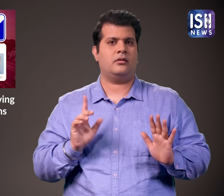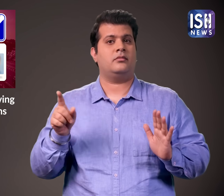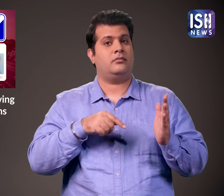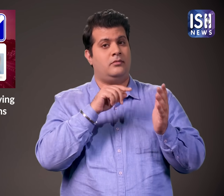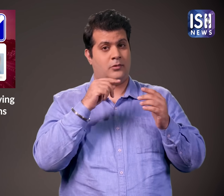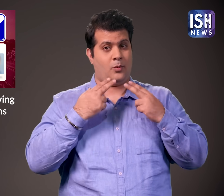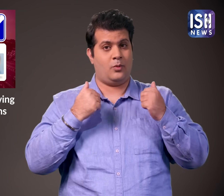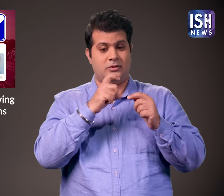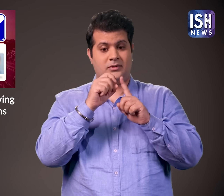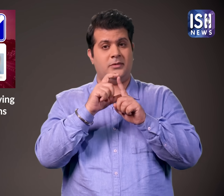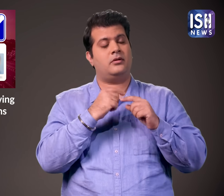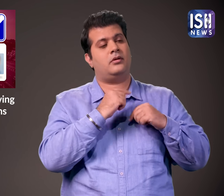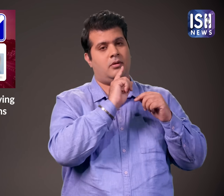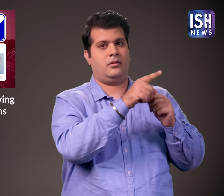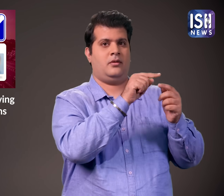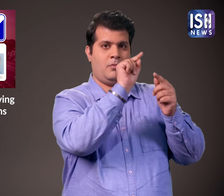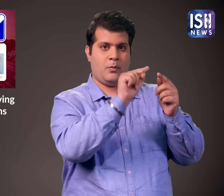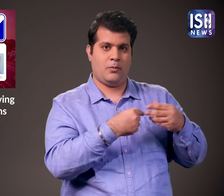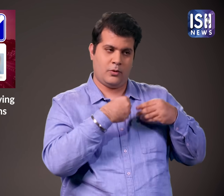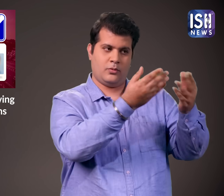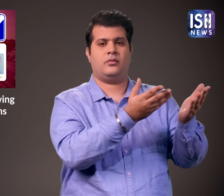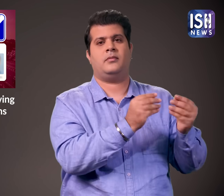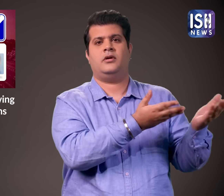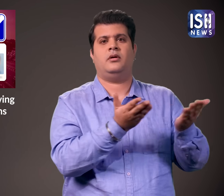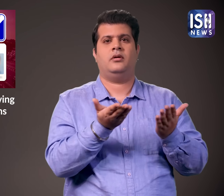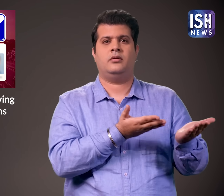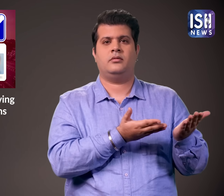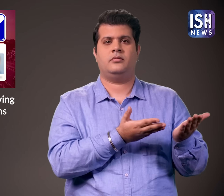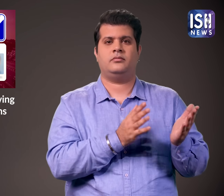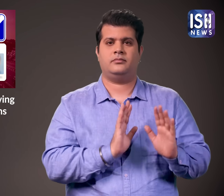The court informed the same.